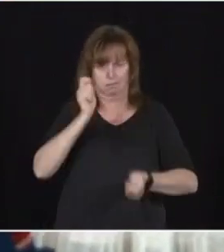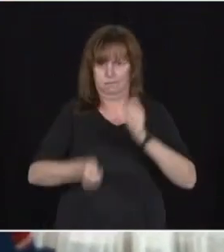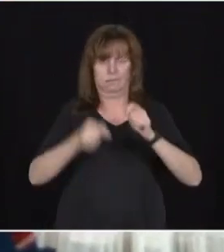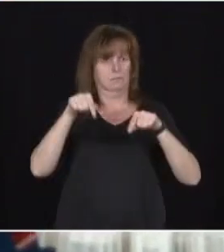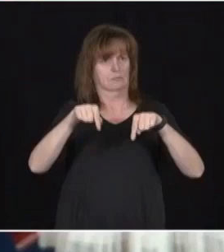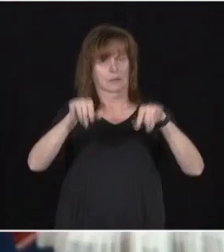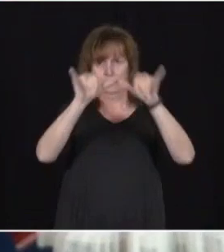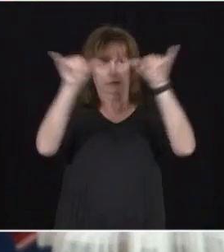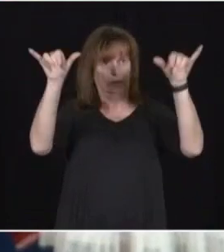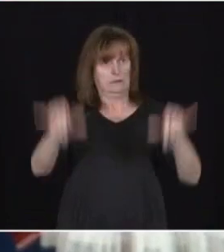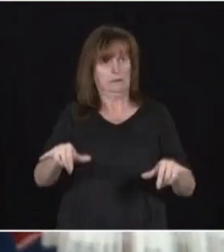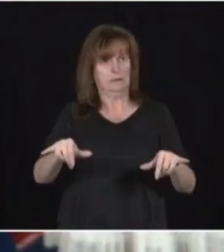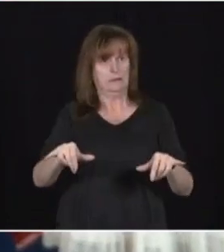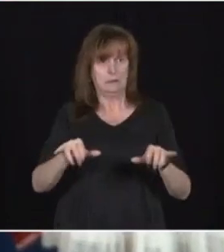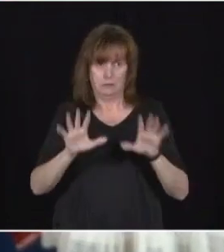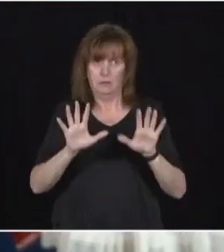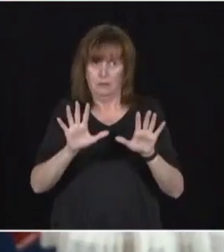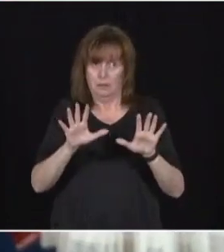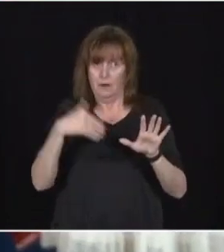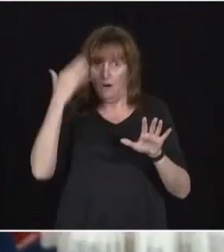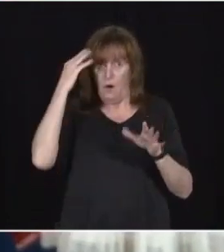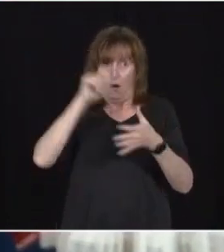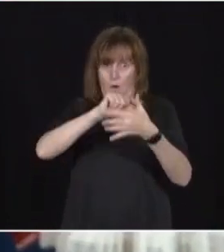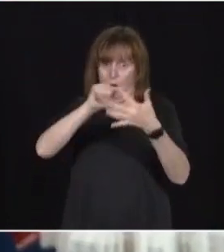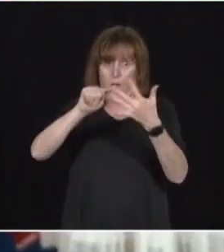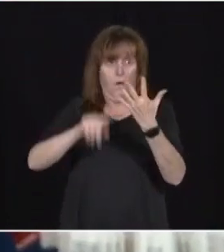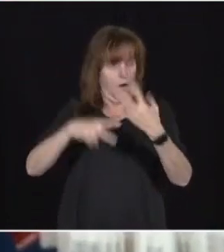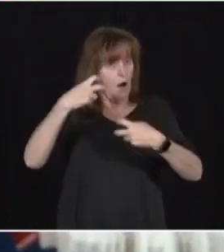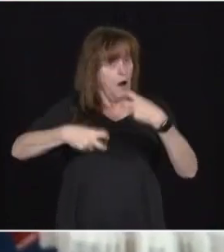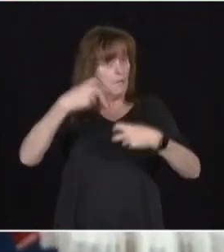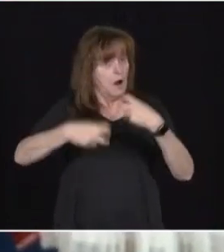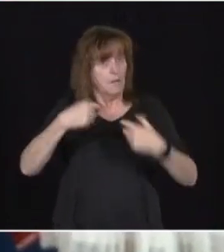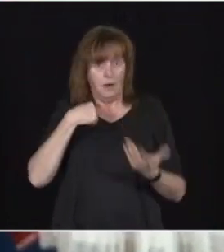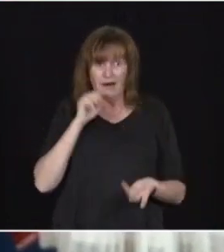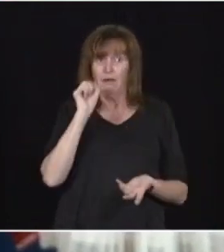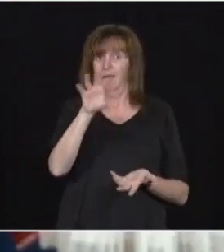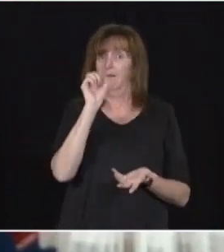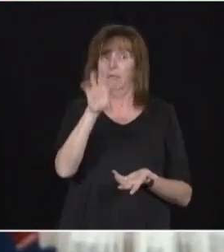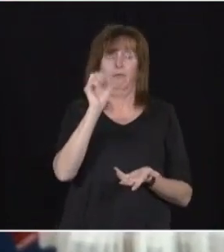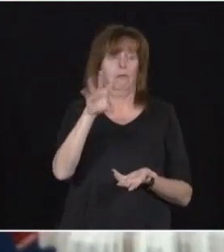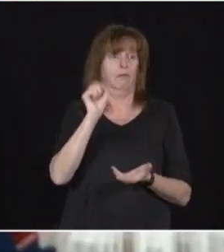from day one of this crisis. We need to make changes and we are making changes every day.